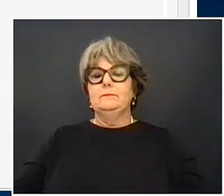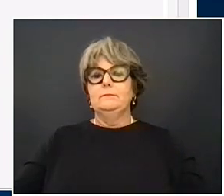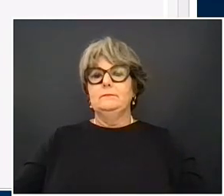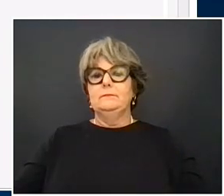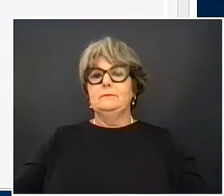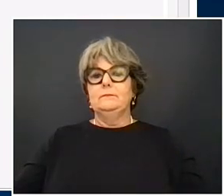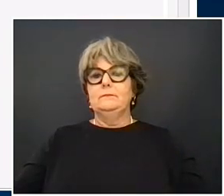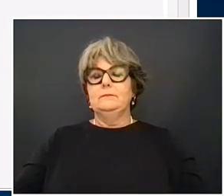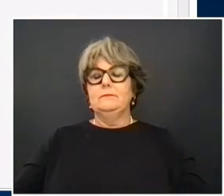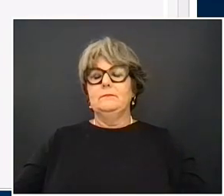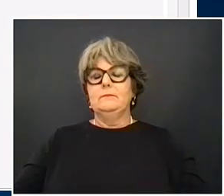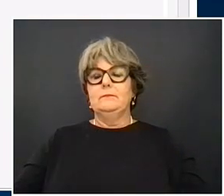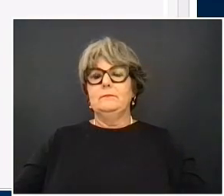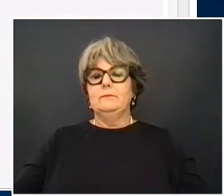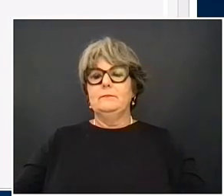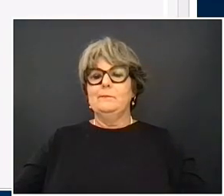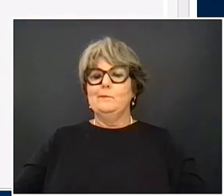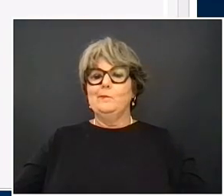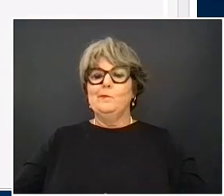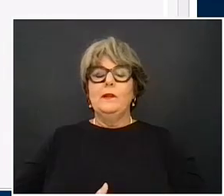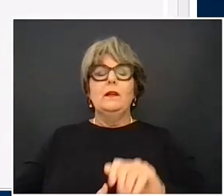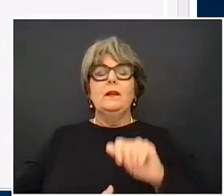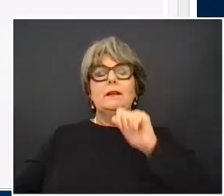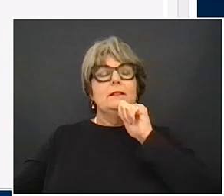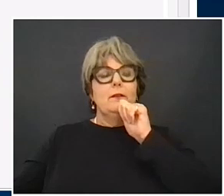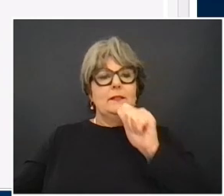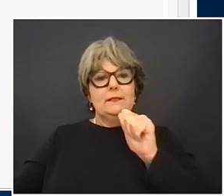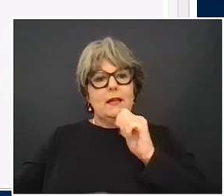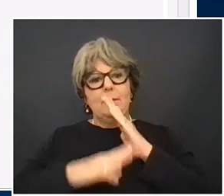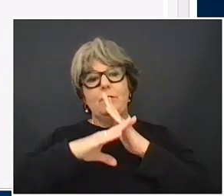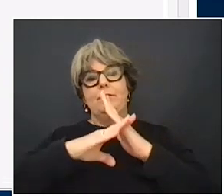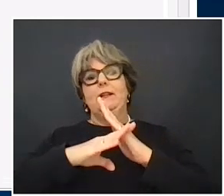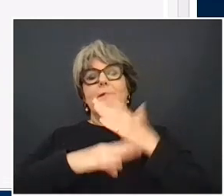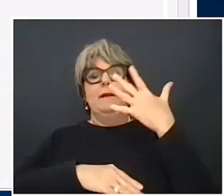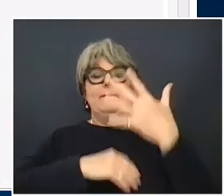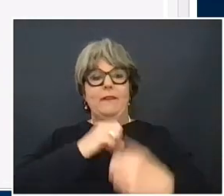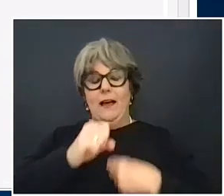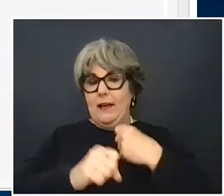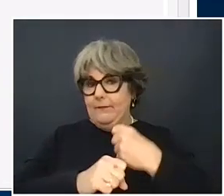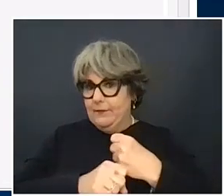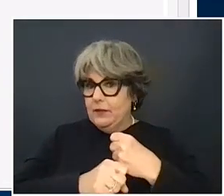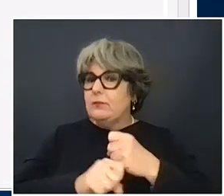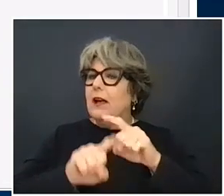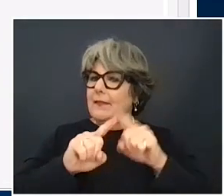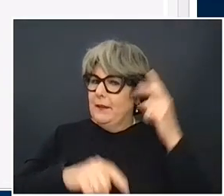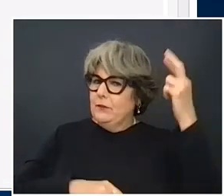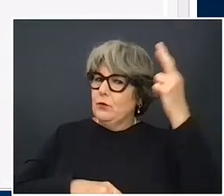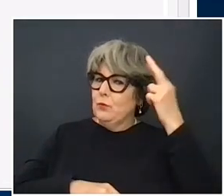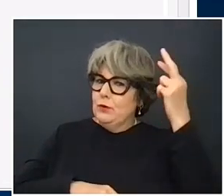not barred by five years. So I think there's a reasonable ground that could serve both purposes.